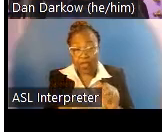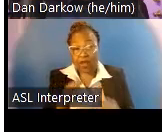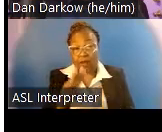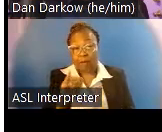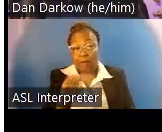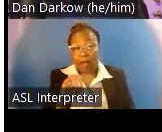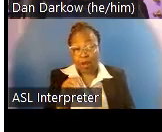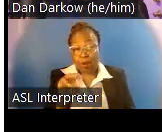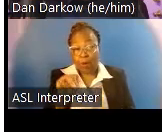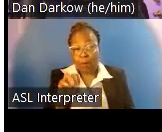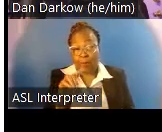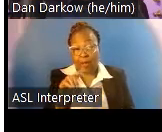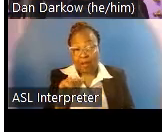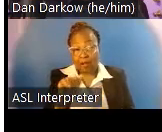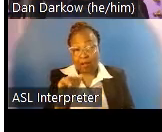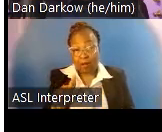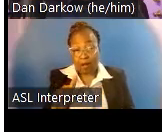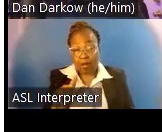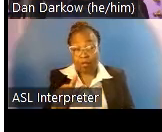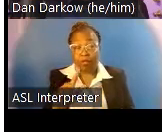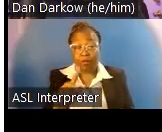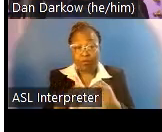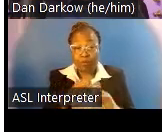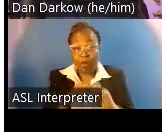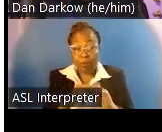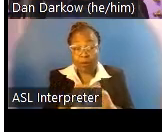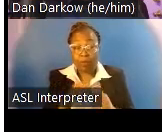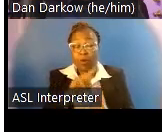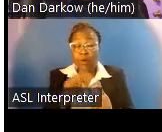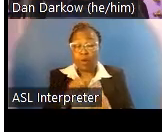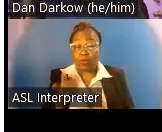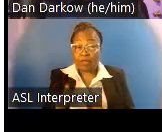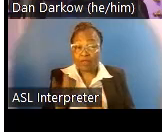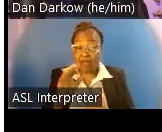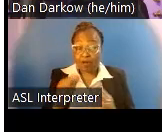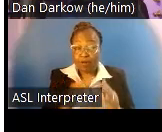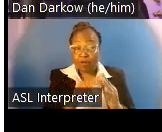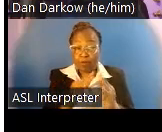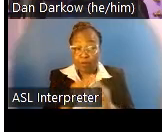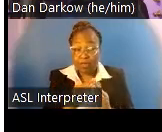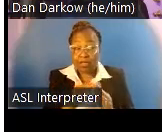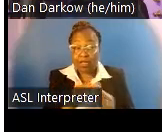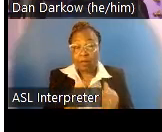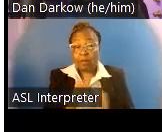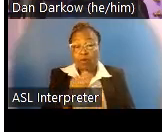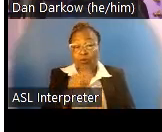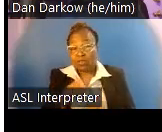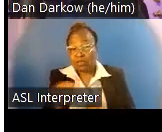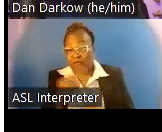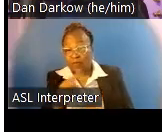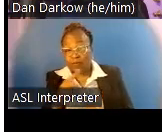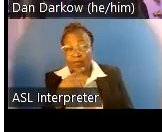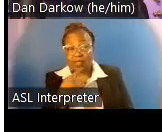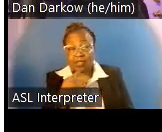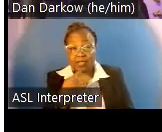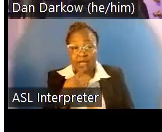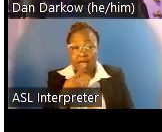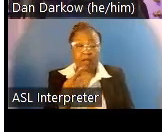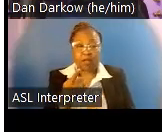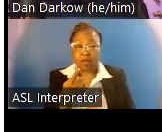When they did find a community of disabled people though most of these activists explained that these communities were largely represented